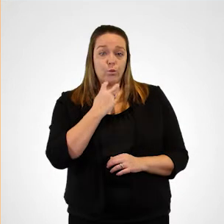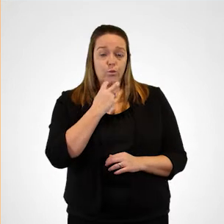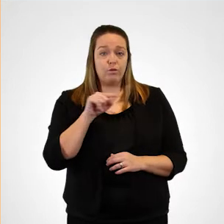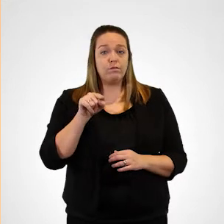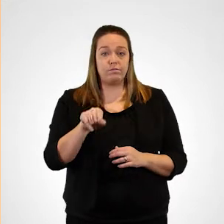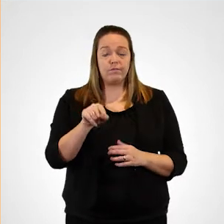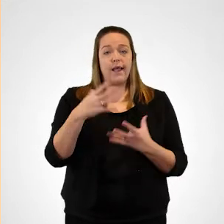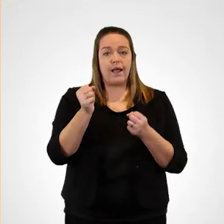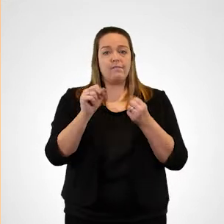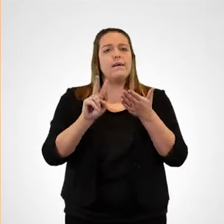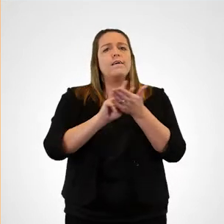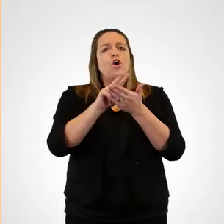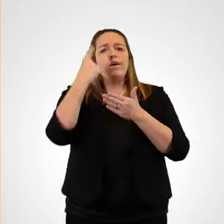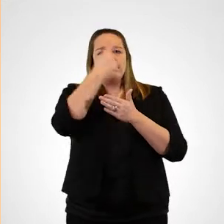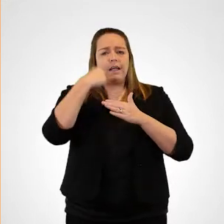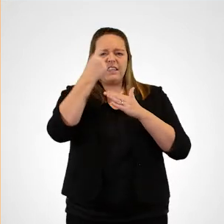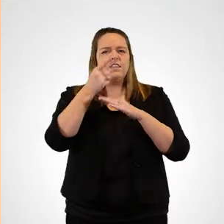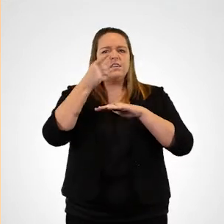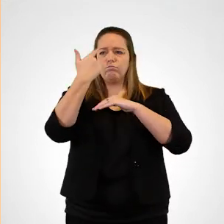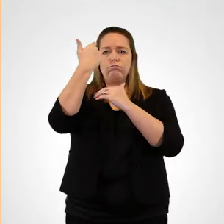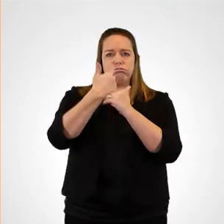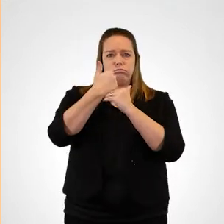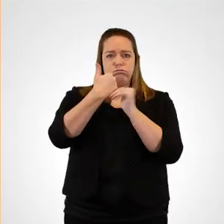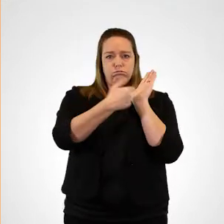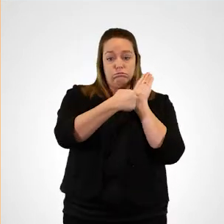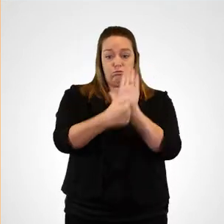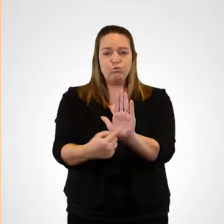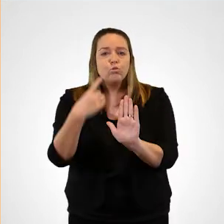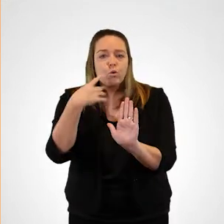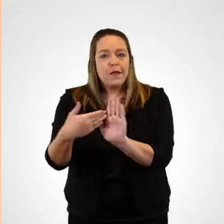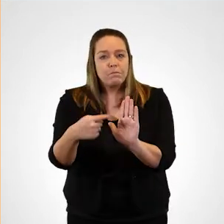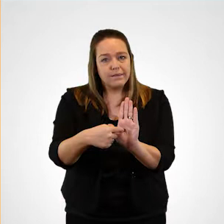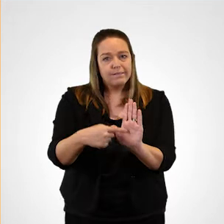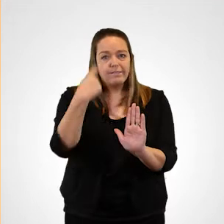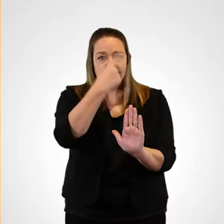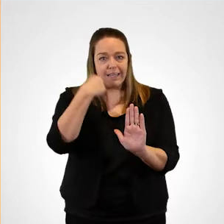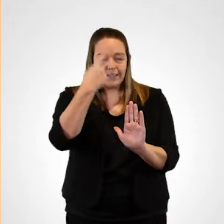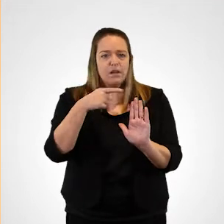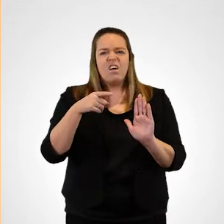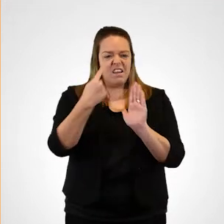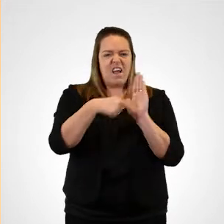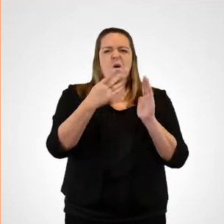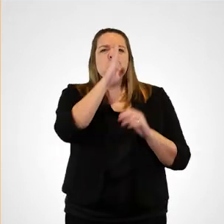video-recorded faces and the faces - they weren't saying anything very interesting,